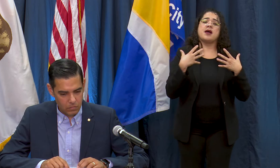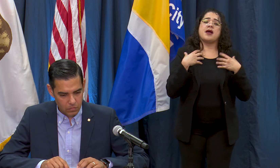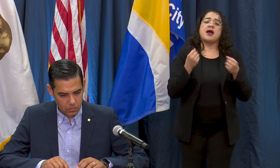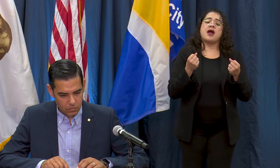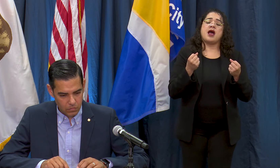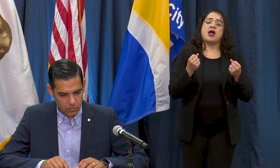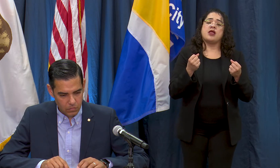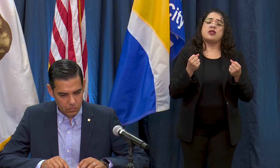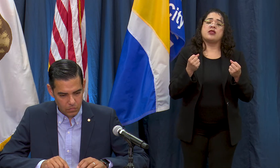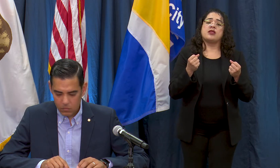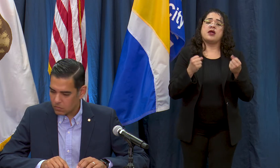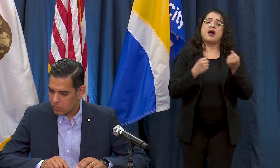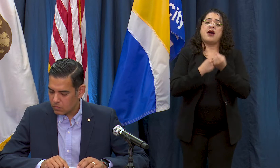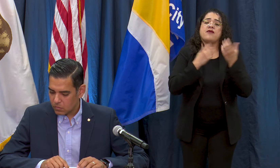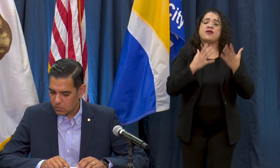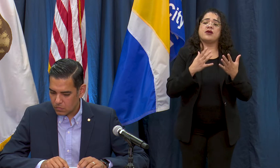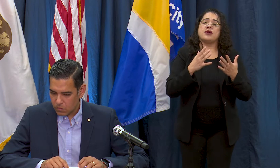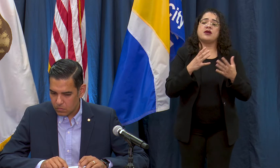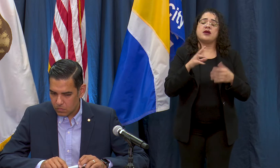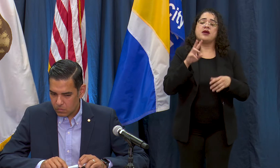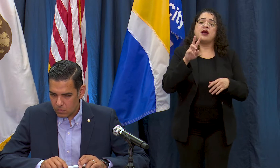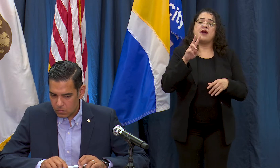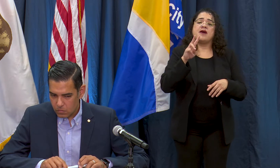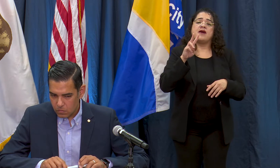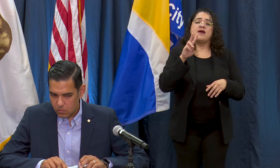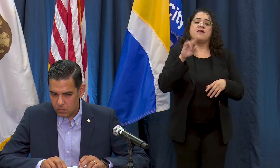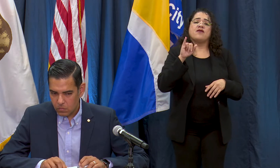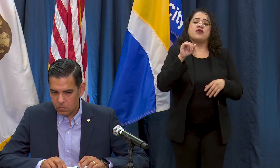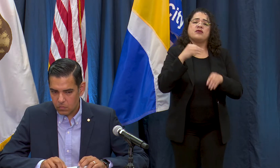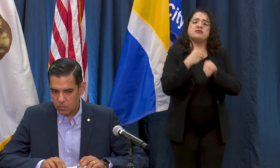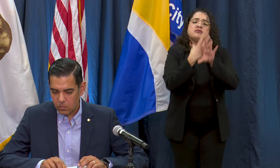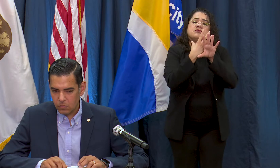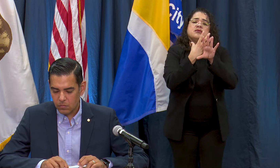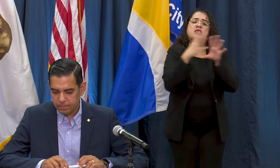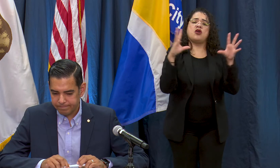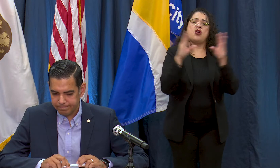conference about the lack of data collection regarding LGBTQ community on